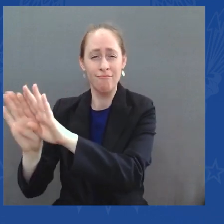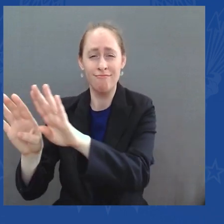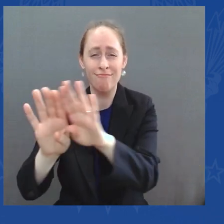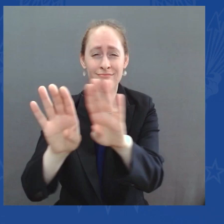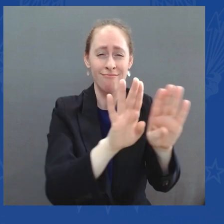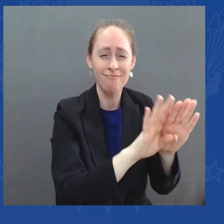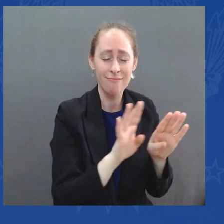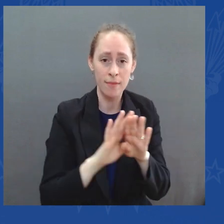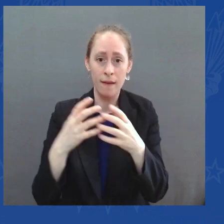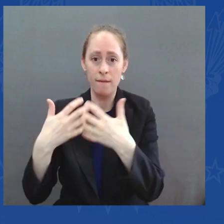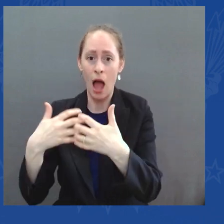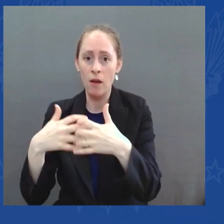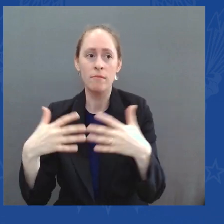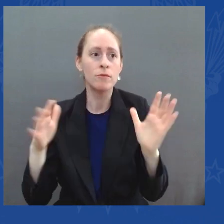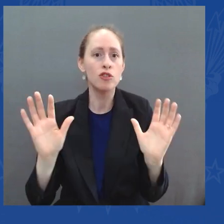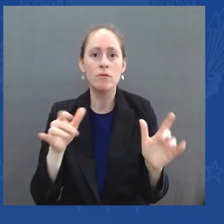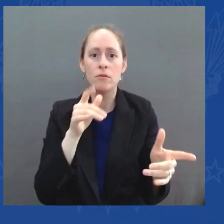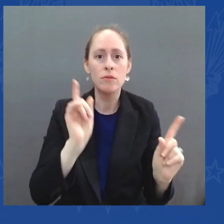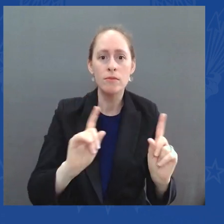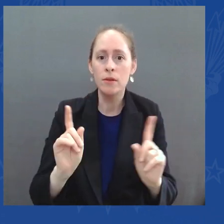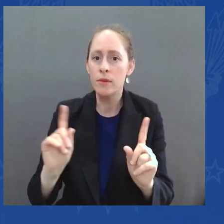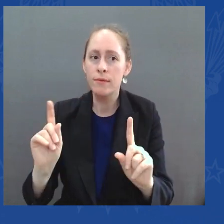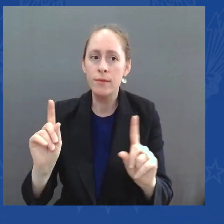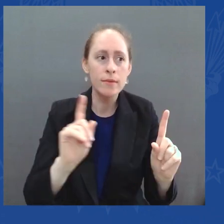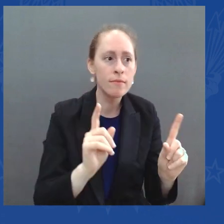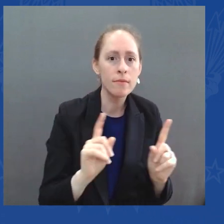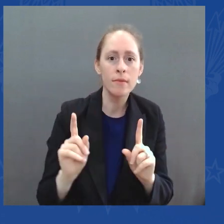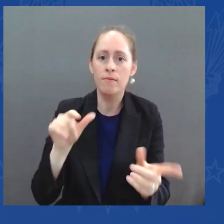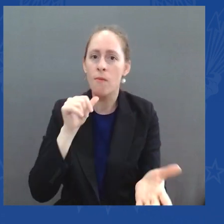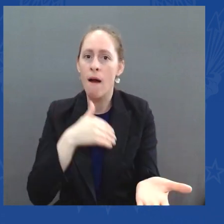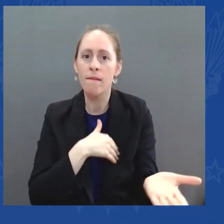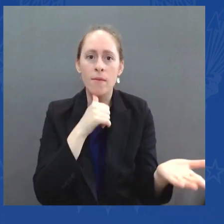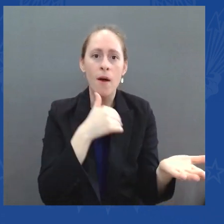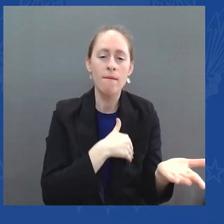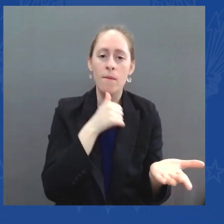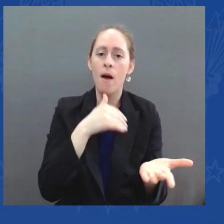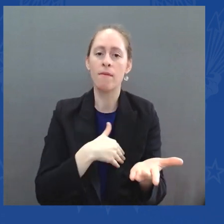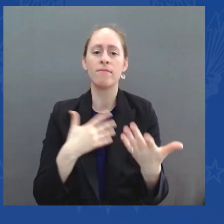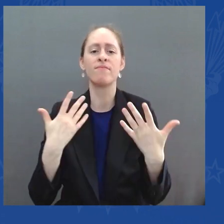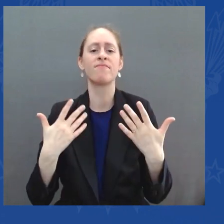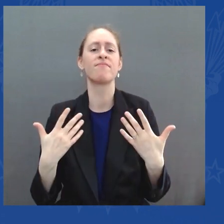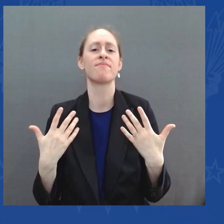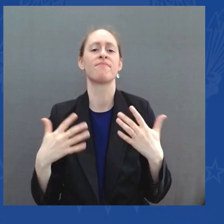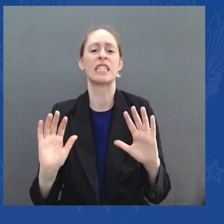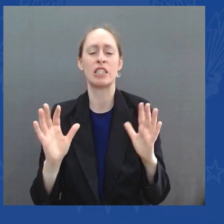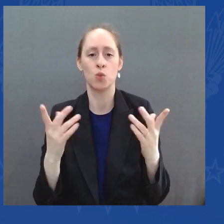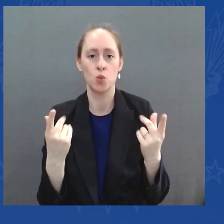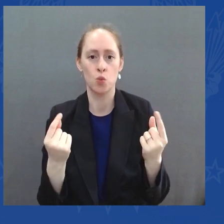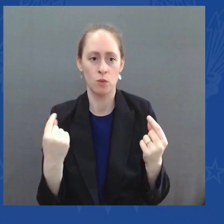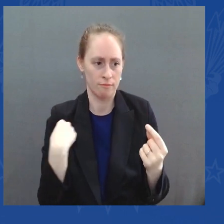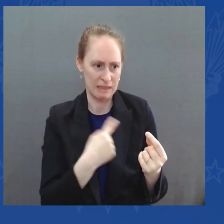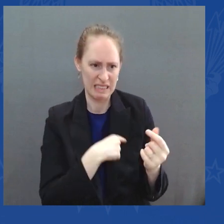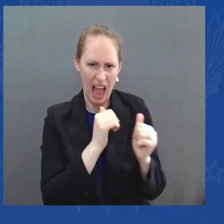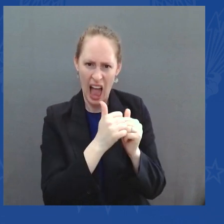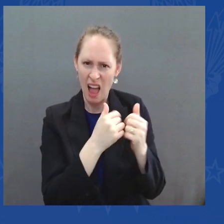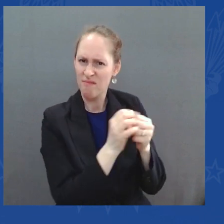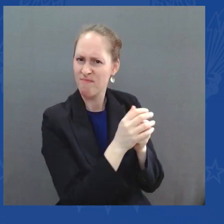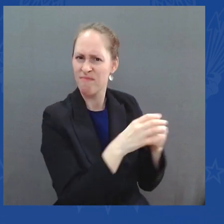At the same time, because of the strength and speed of our recovery, Americans had more money in their pockets than they had in a long time.